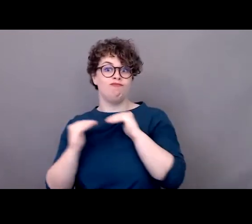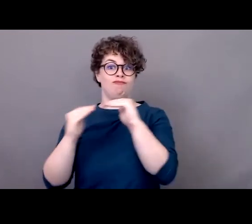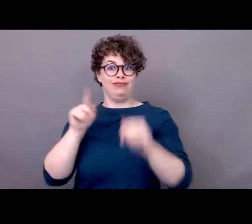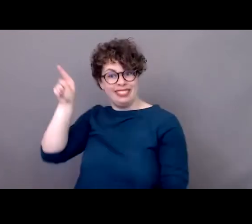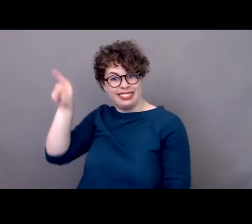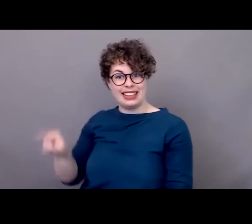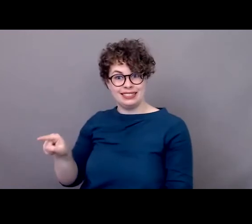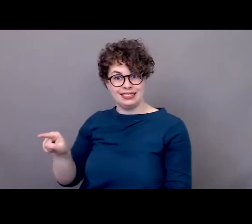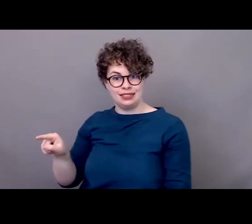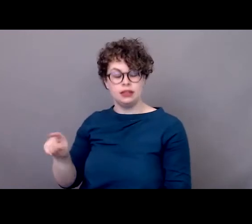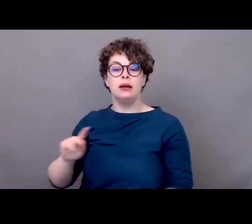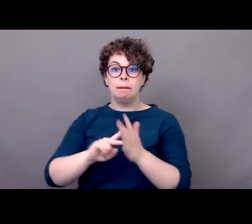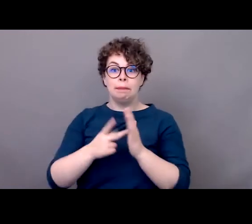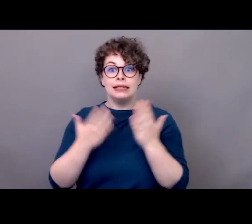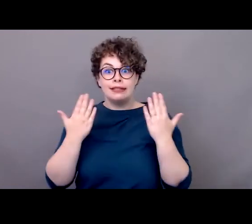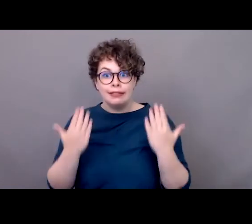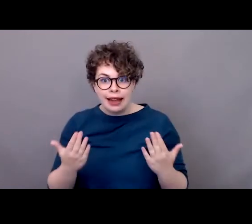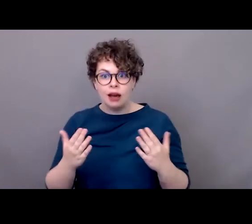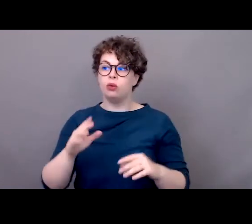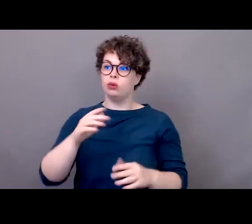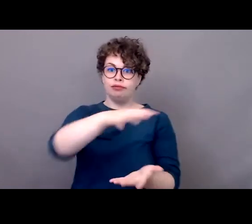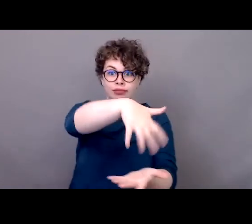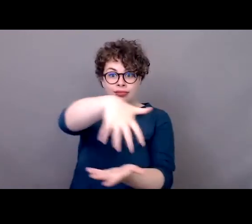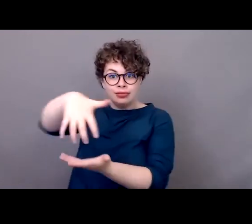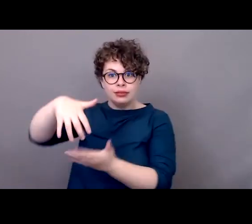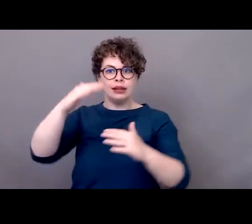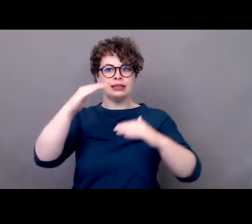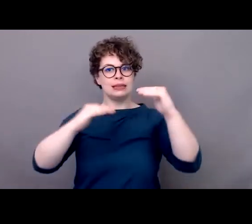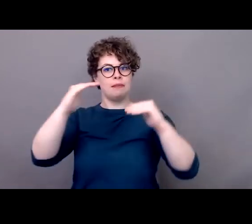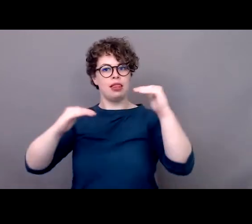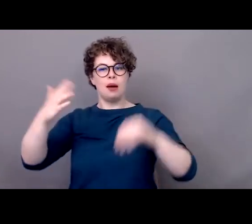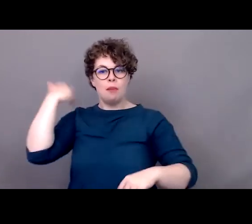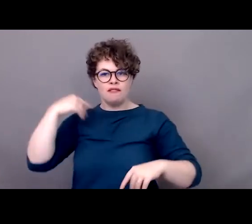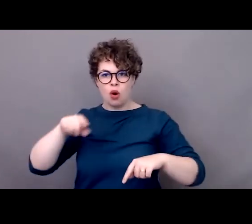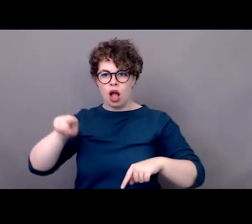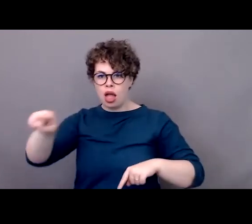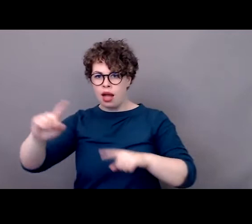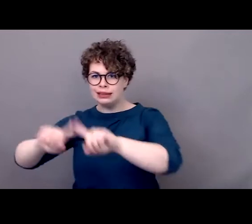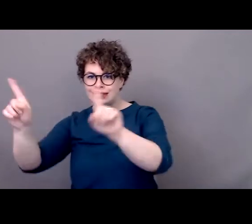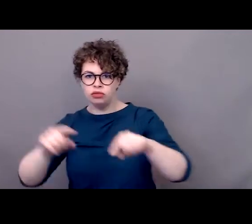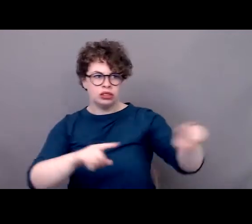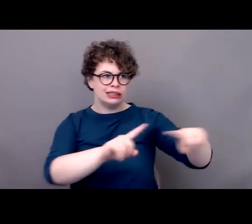is we can now start to generate a lot more data on disability to help us to think about programmes.